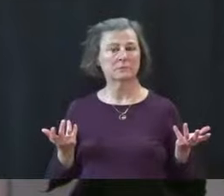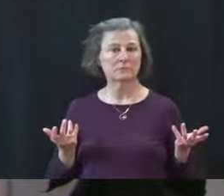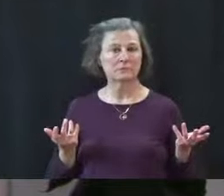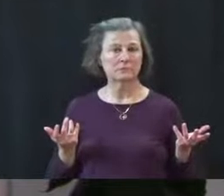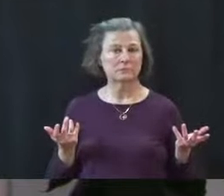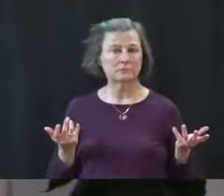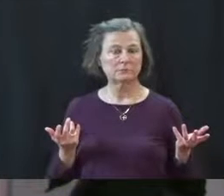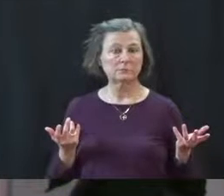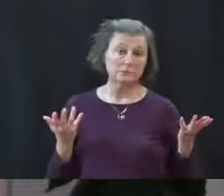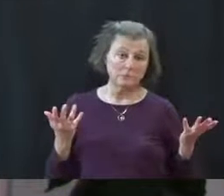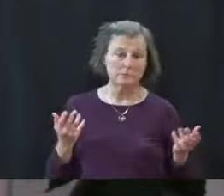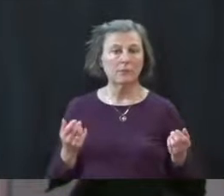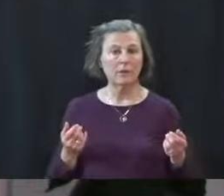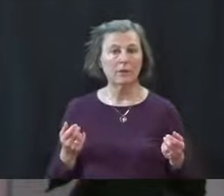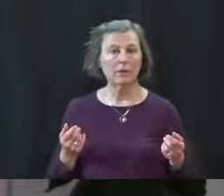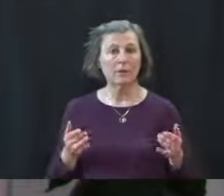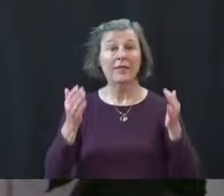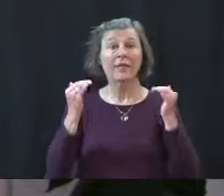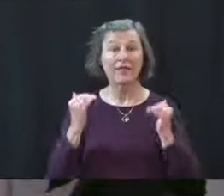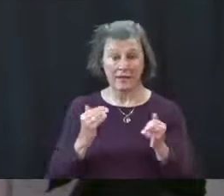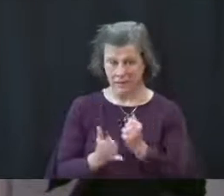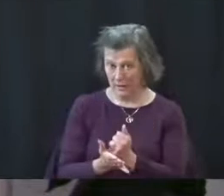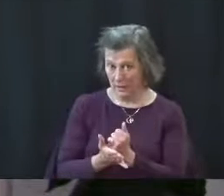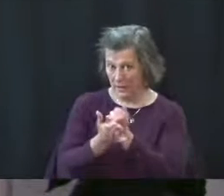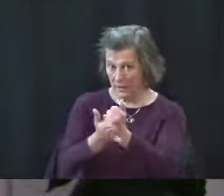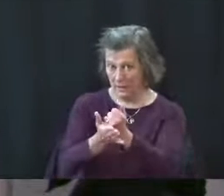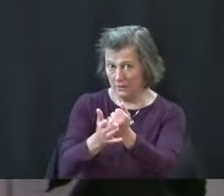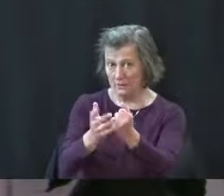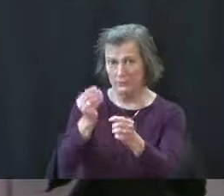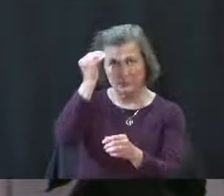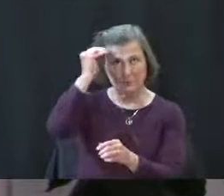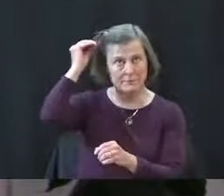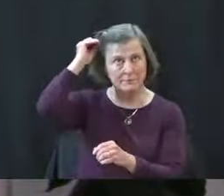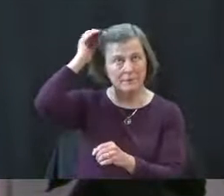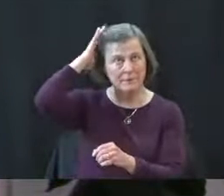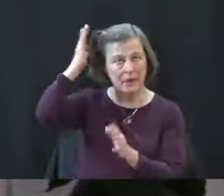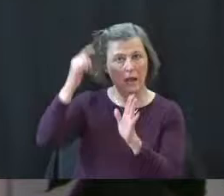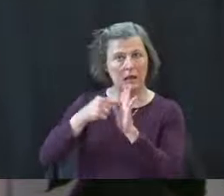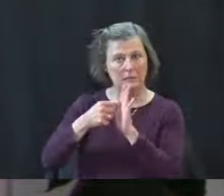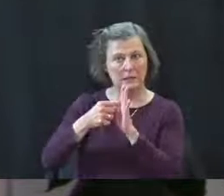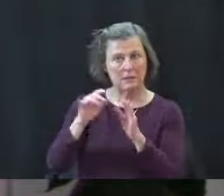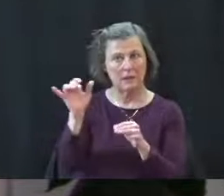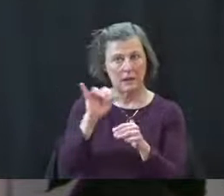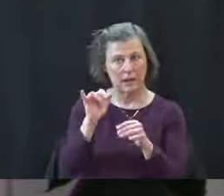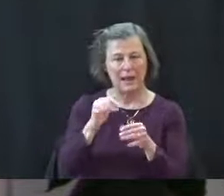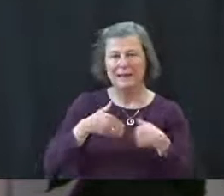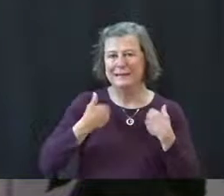Well then it helps to keep in mind the examples of those like the young six-year-old girl